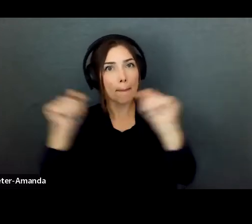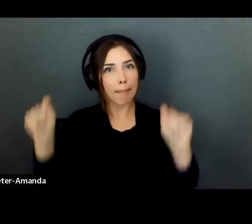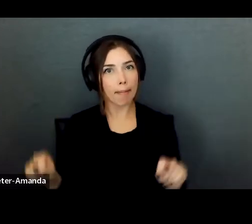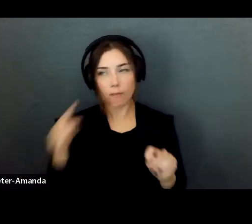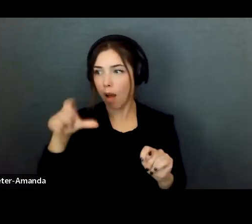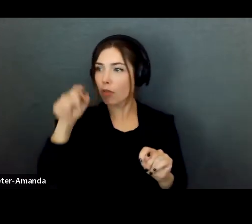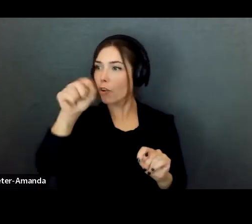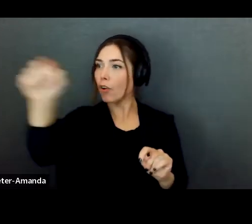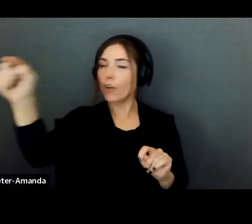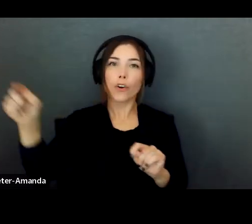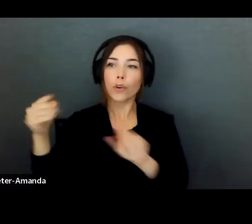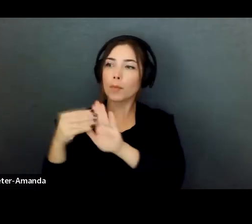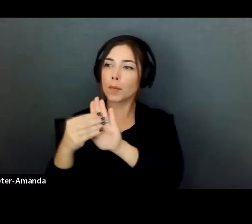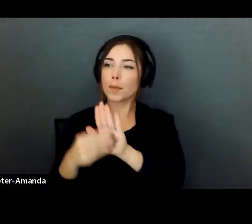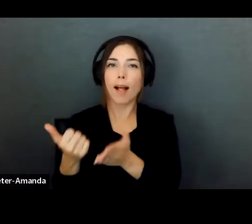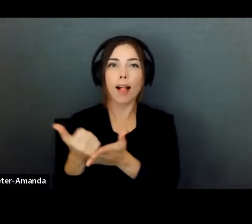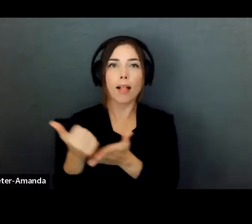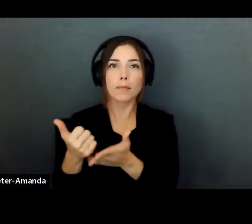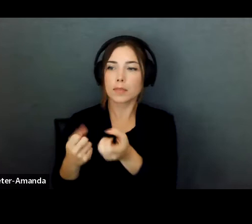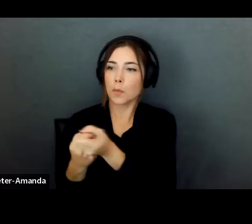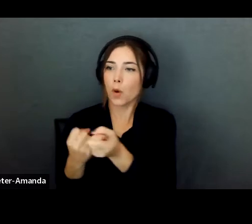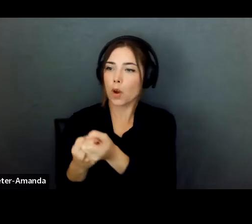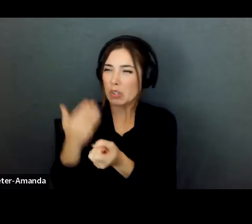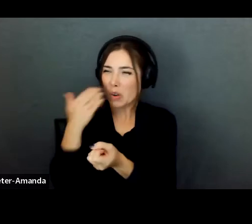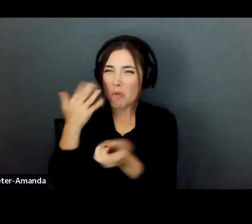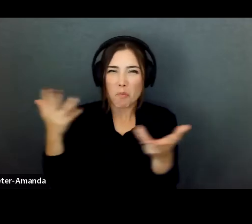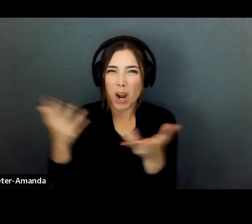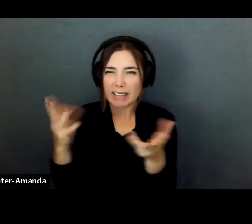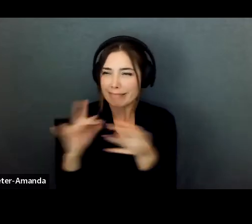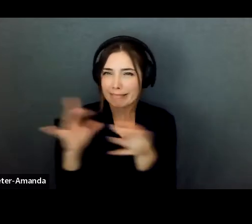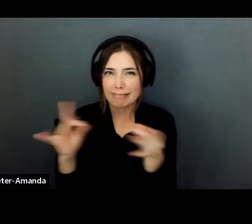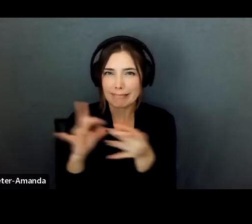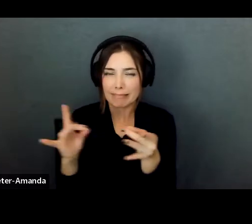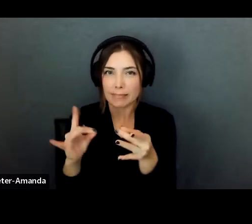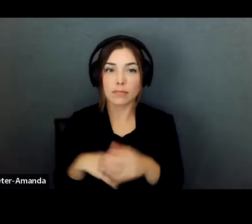people and knowing what to say. You can consult a partners in your state.